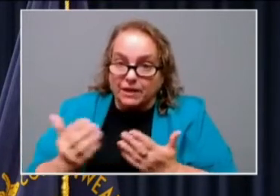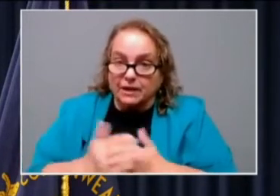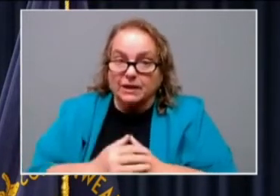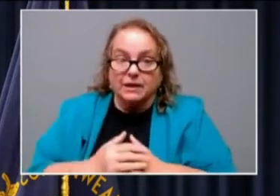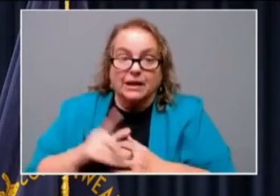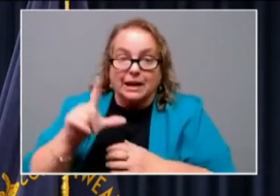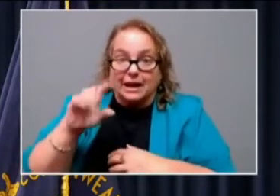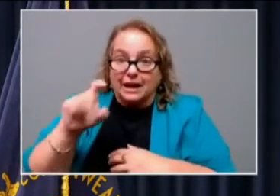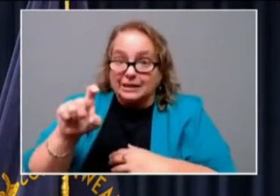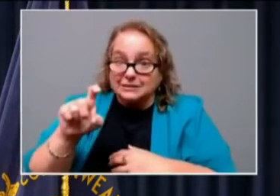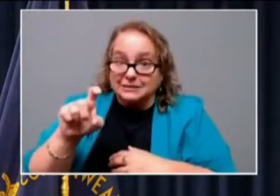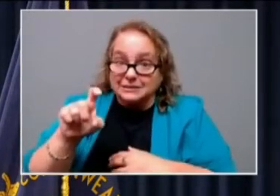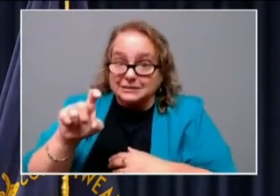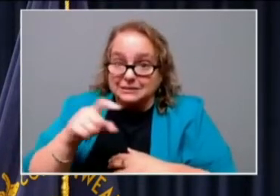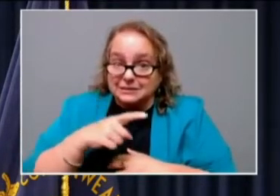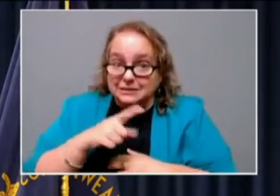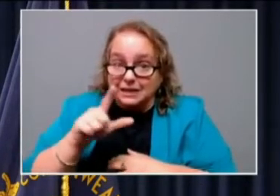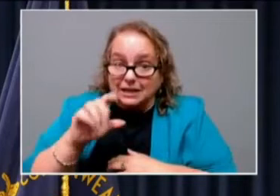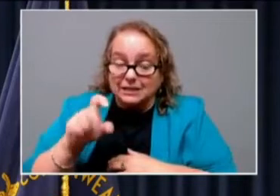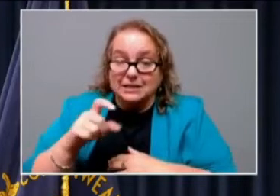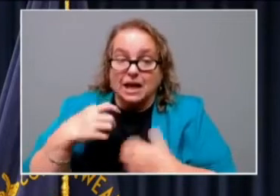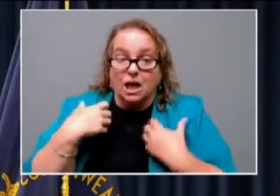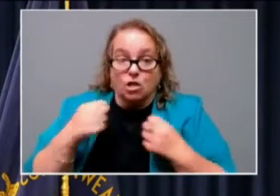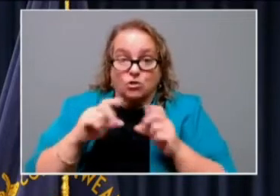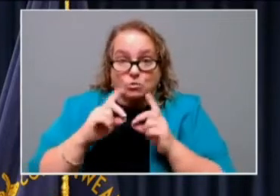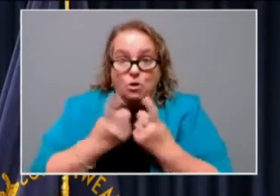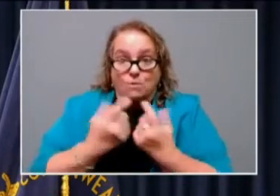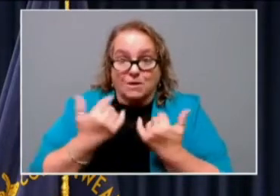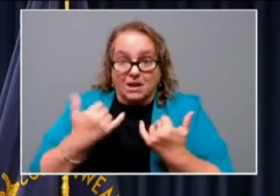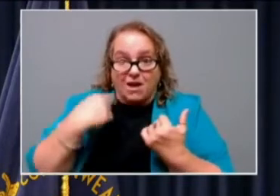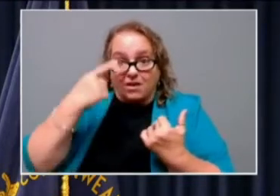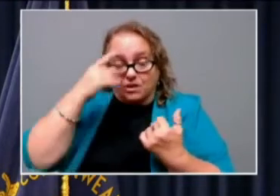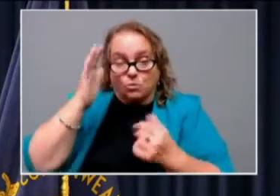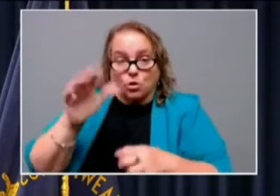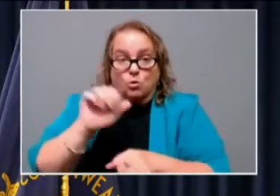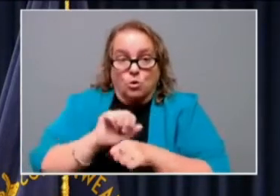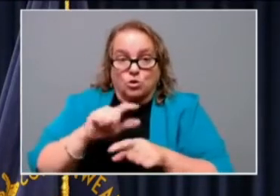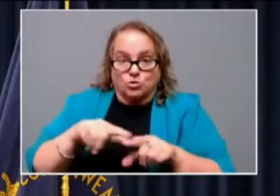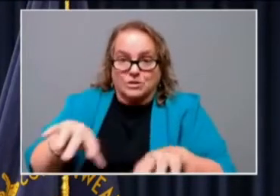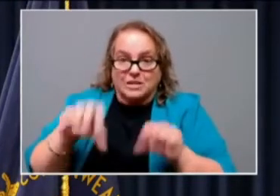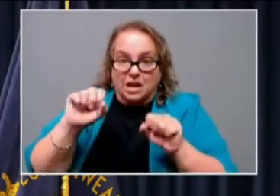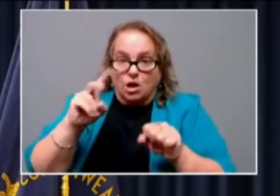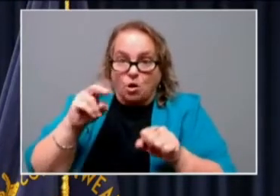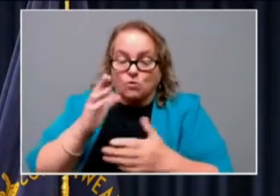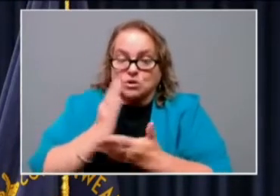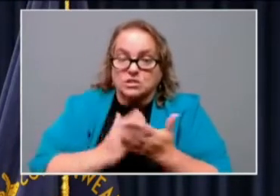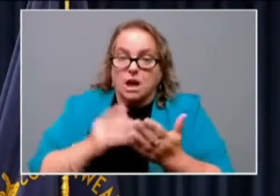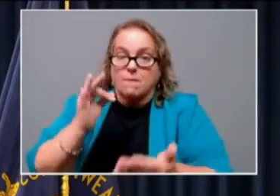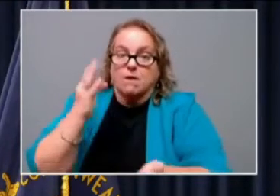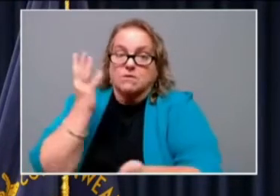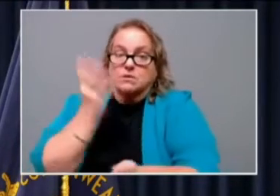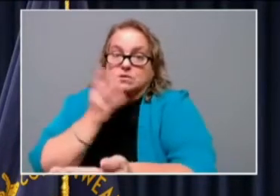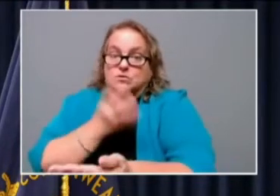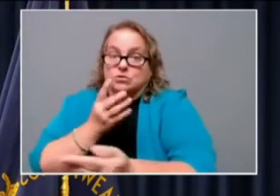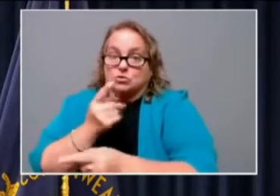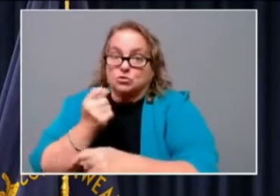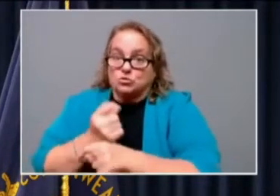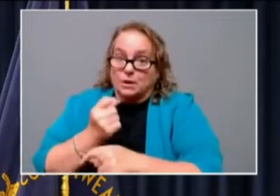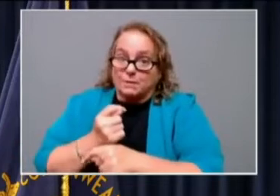uh the health department. I think it's gonna work to take over some of the monoclonal antibiotic treatments. So it's it's moving out in the community